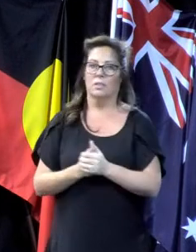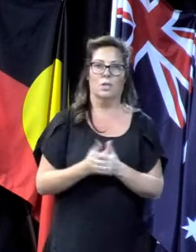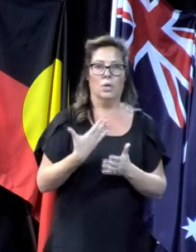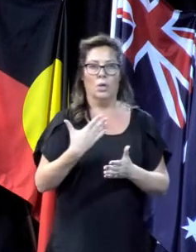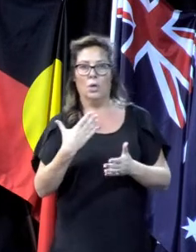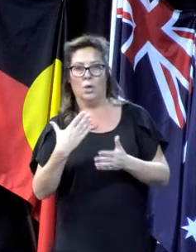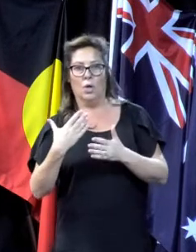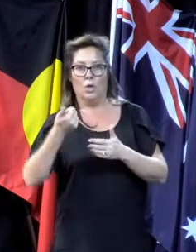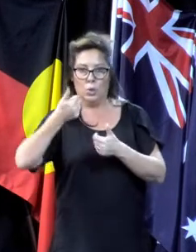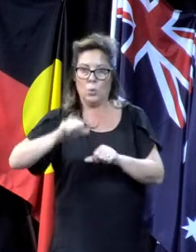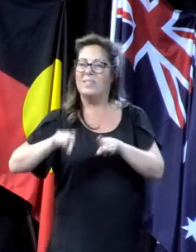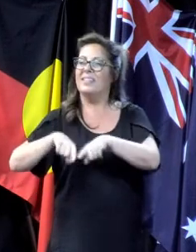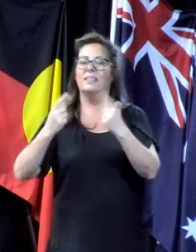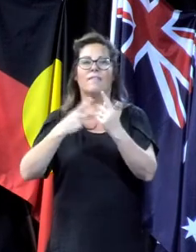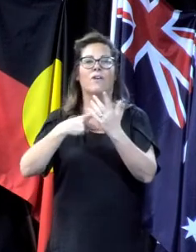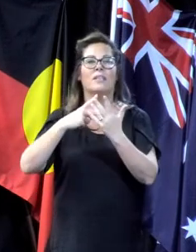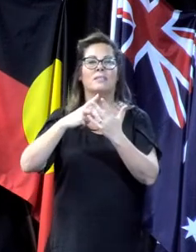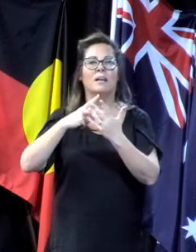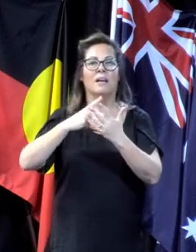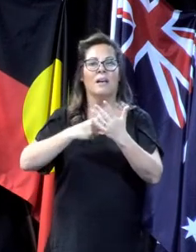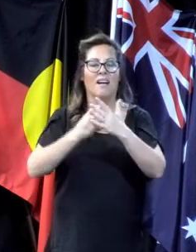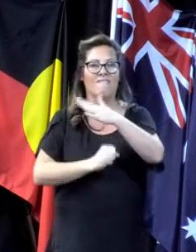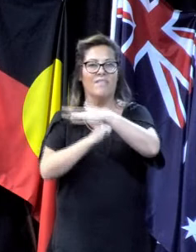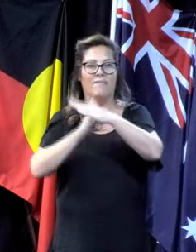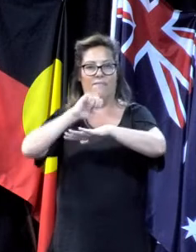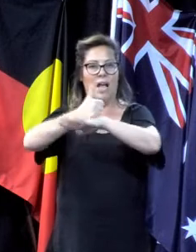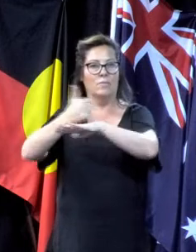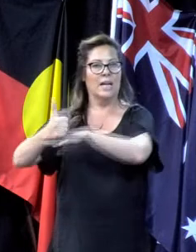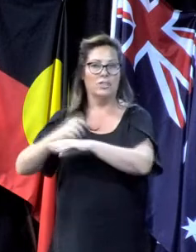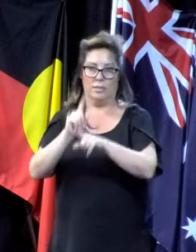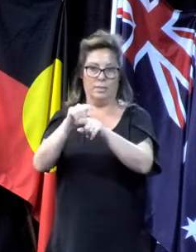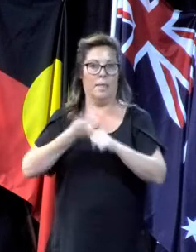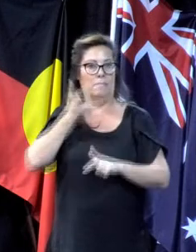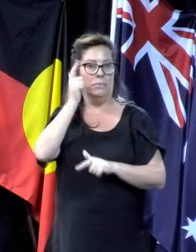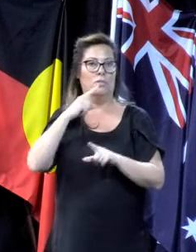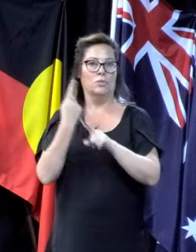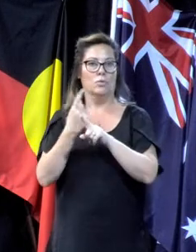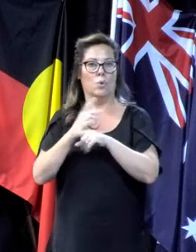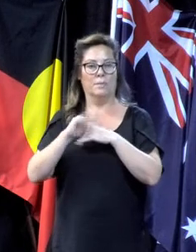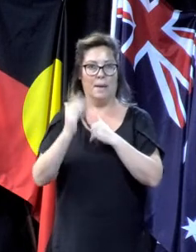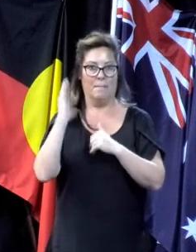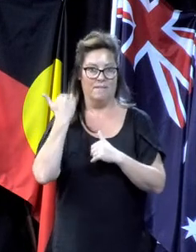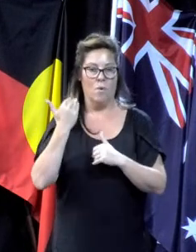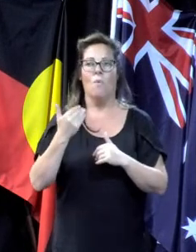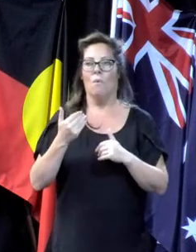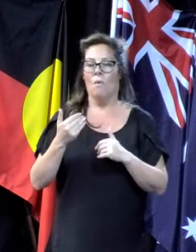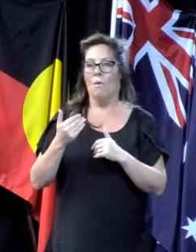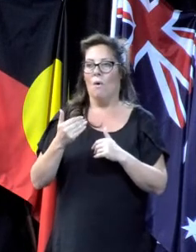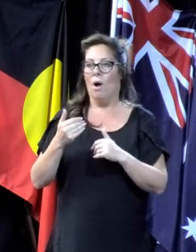has been a way to engage parents that may have or may not have had